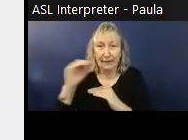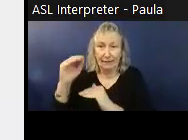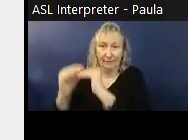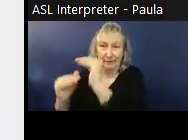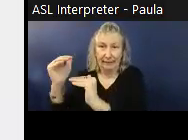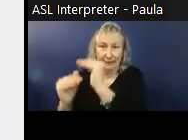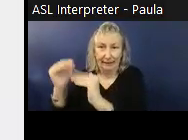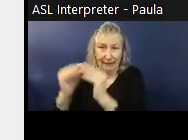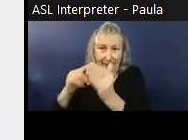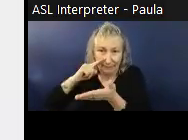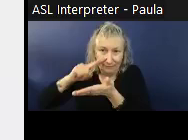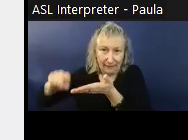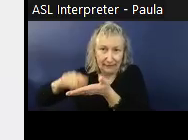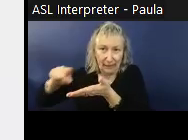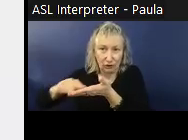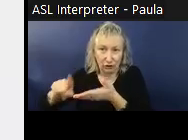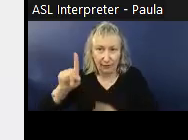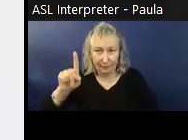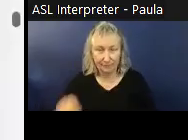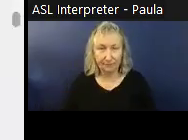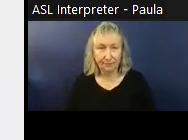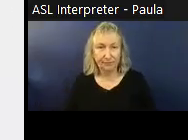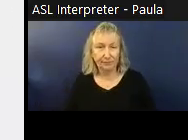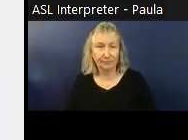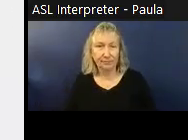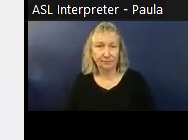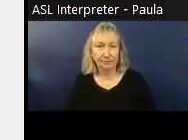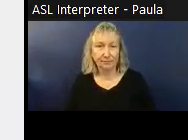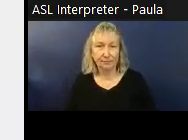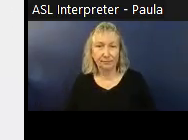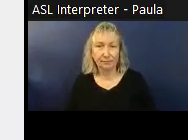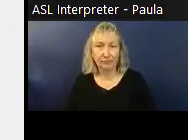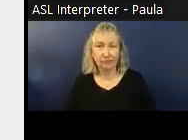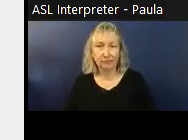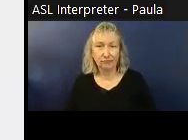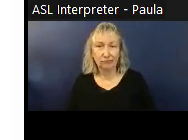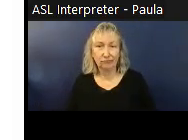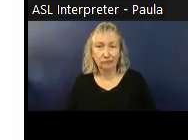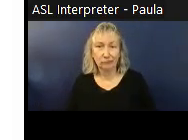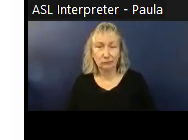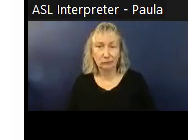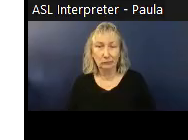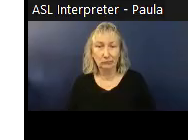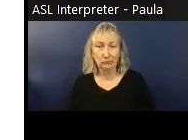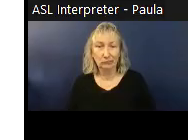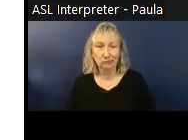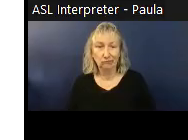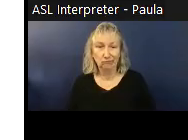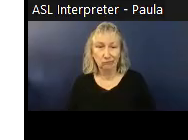I'm going to go back to my PowerPoint.